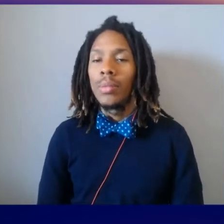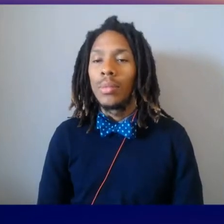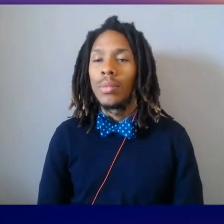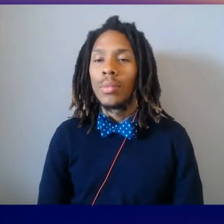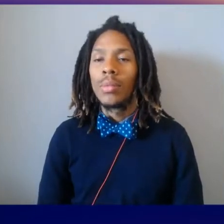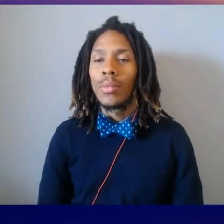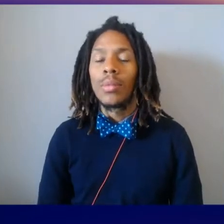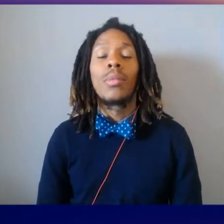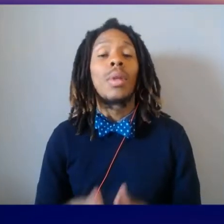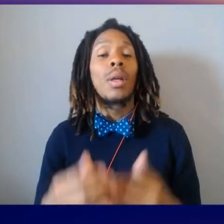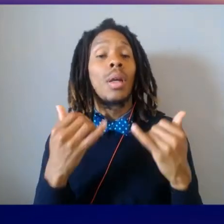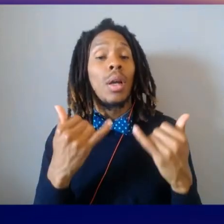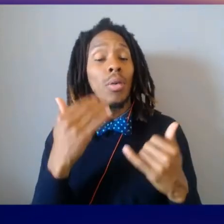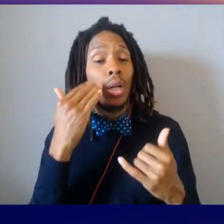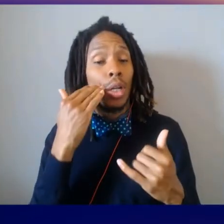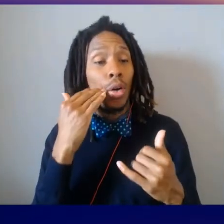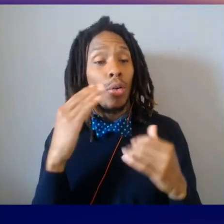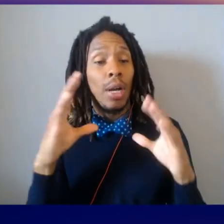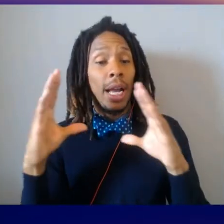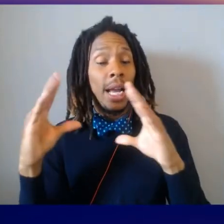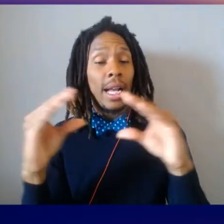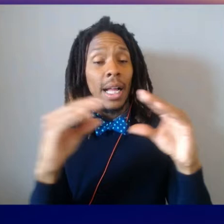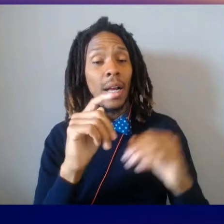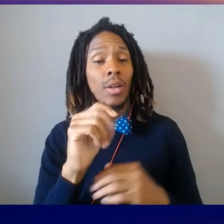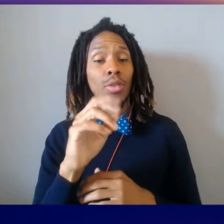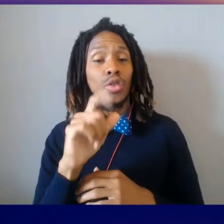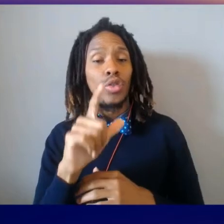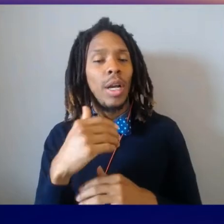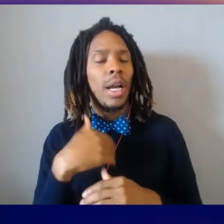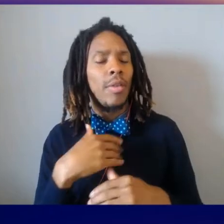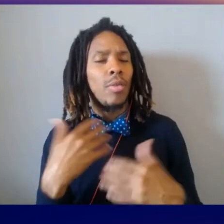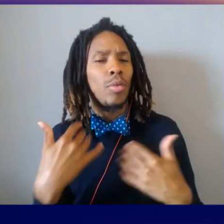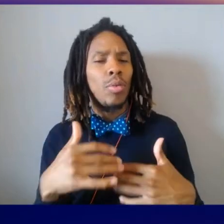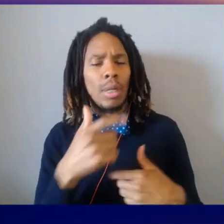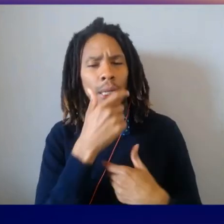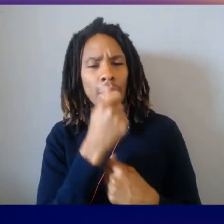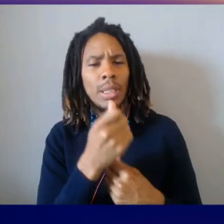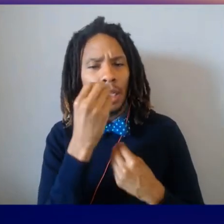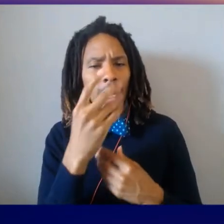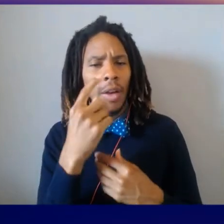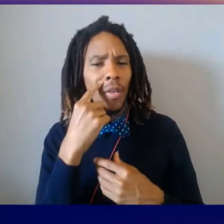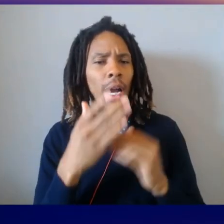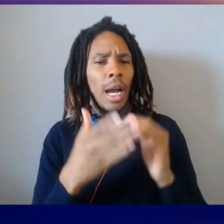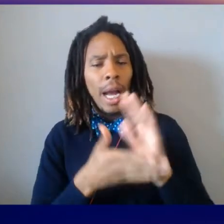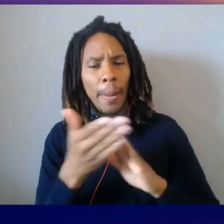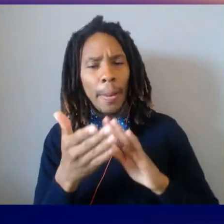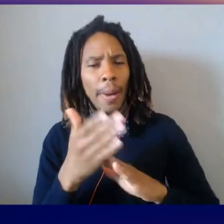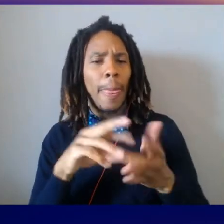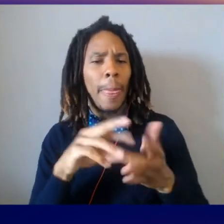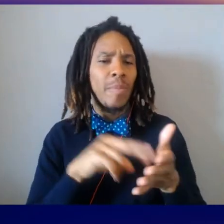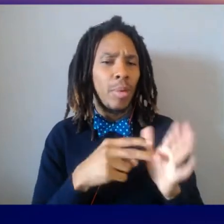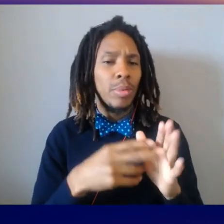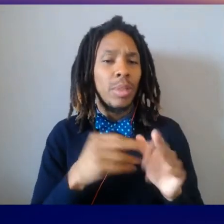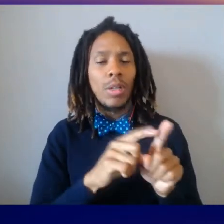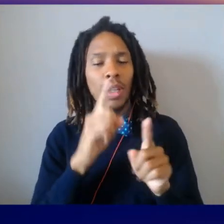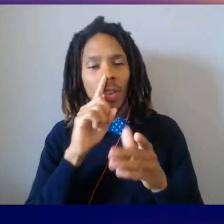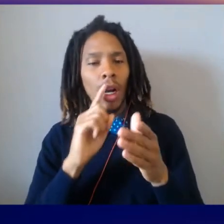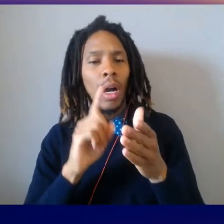CloudTrail has a lot of interesting data that, for operational purposes and for auditing purposes, can become critical.